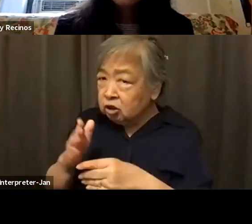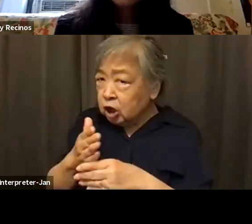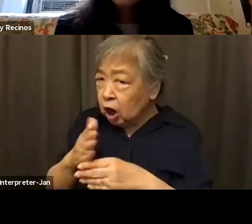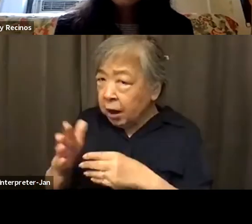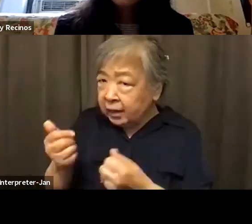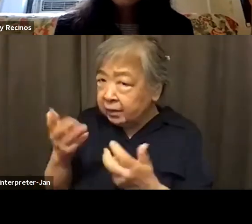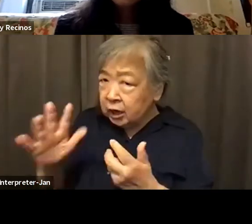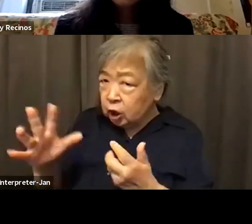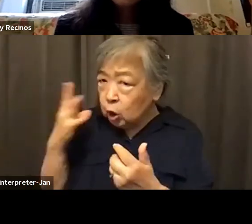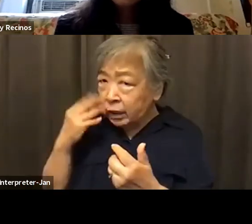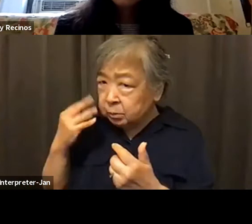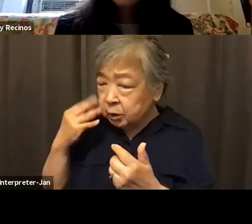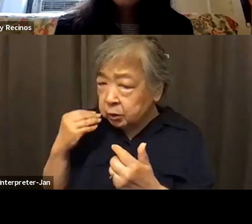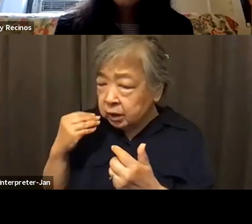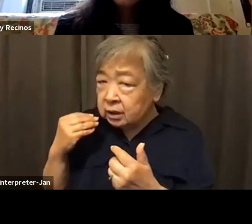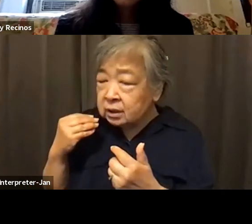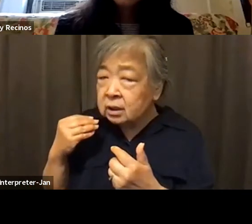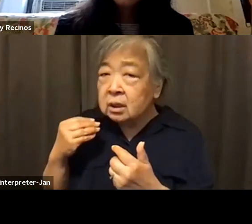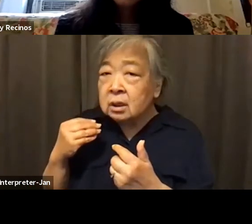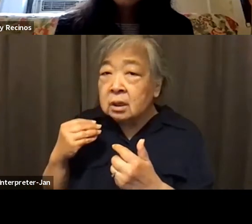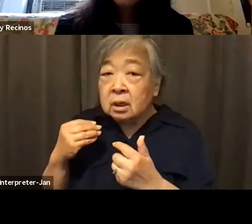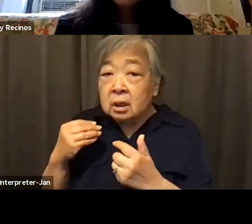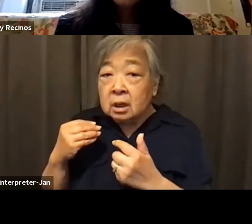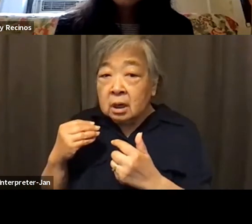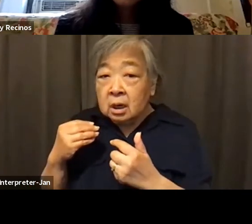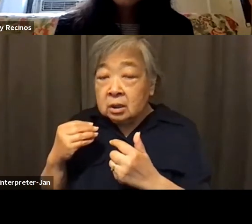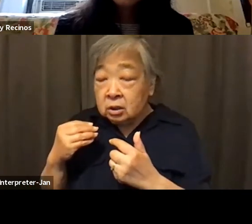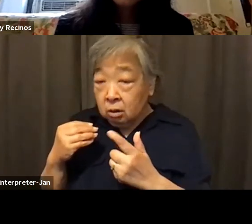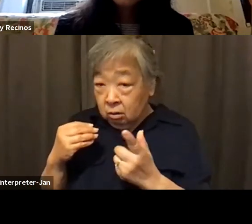but otherwise, I'll have you take the mic.